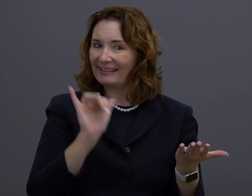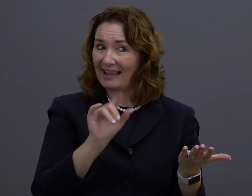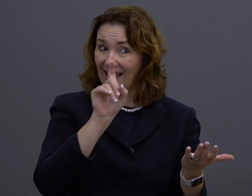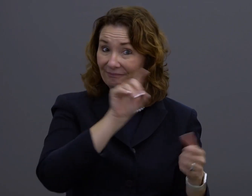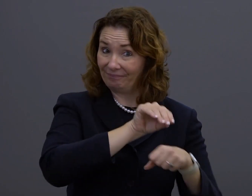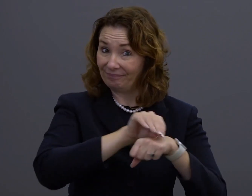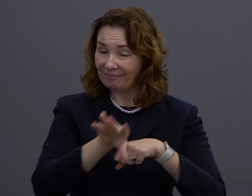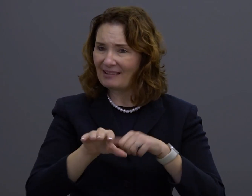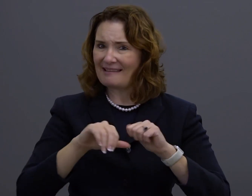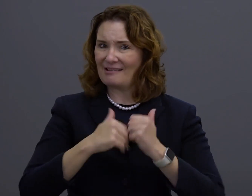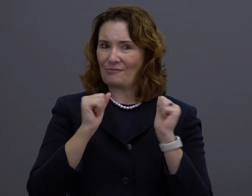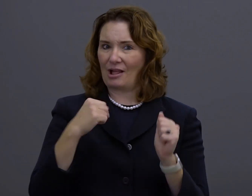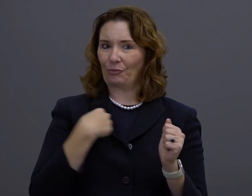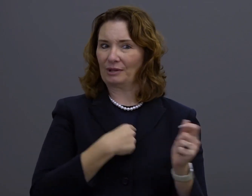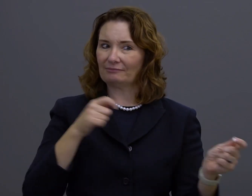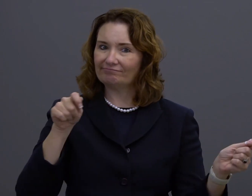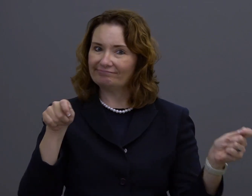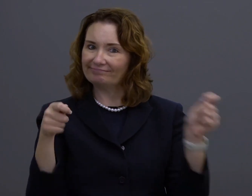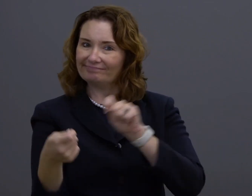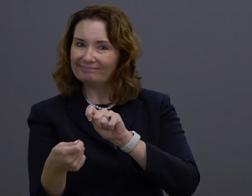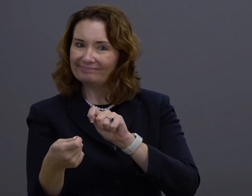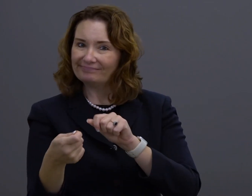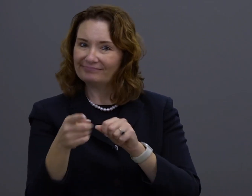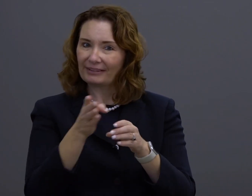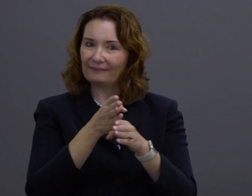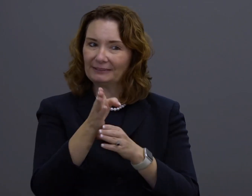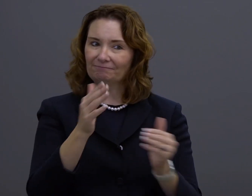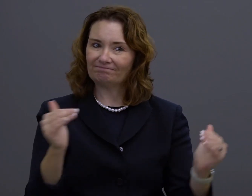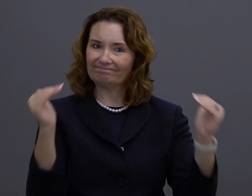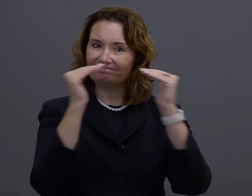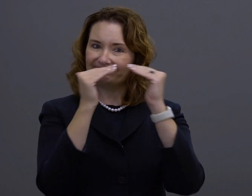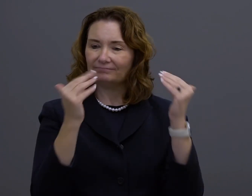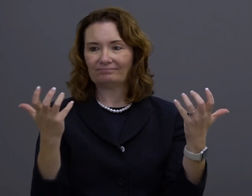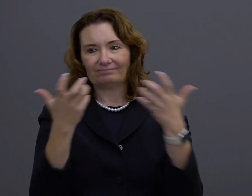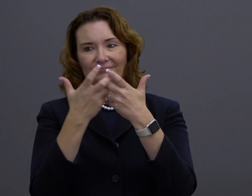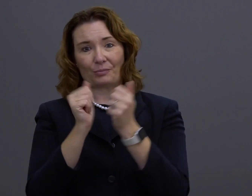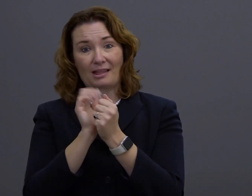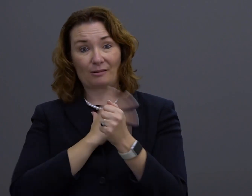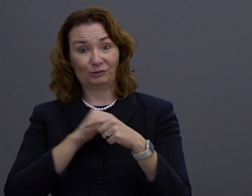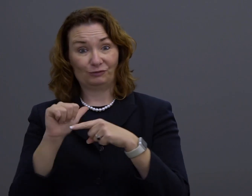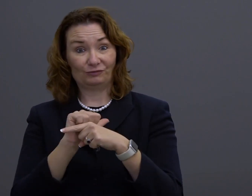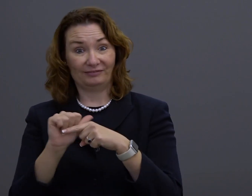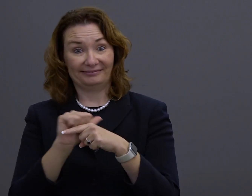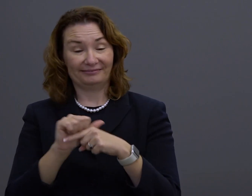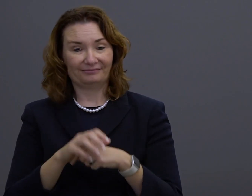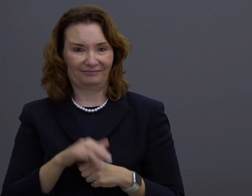If not, how can we incorporate these important elements in today’s training of future interpreters.